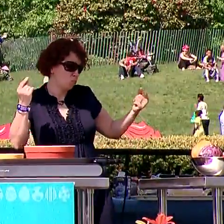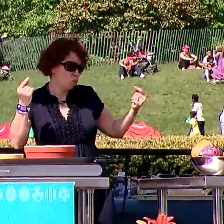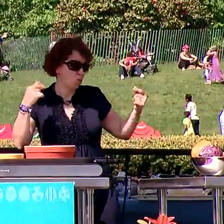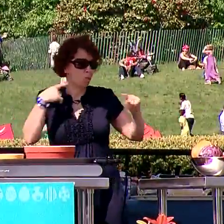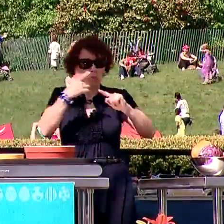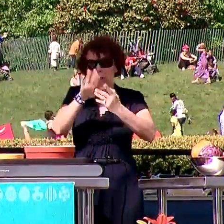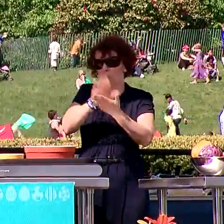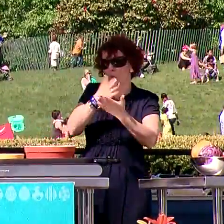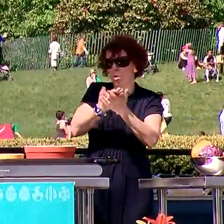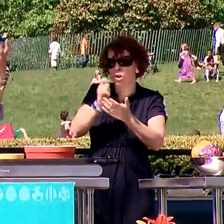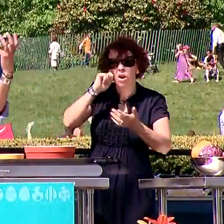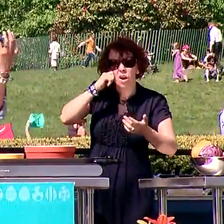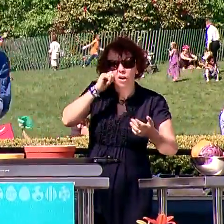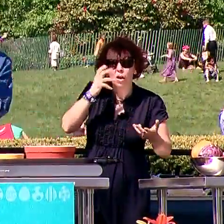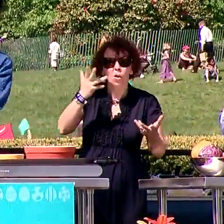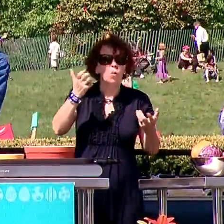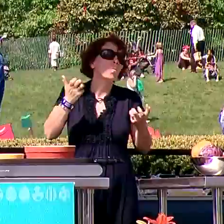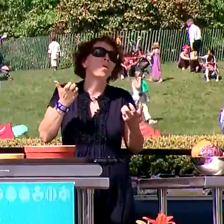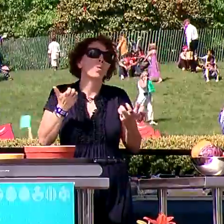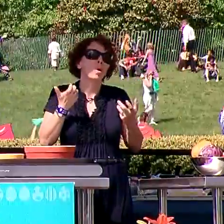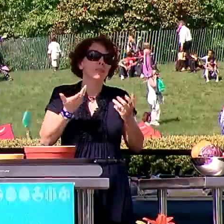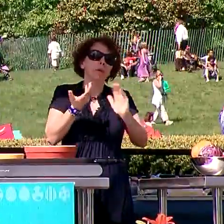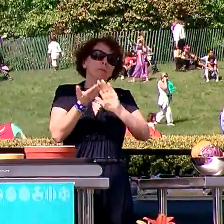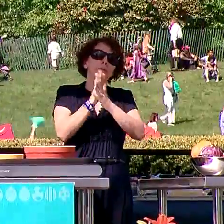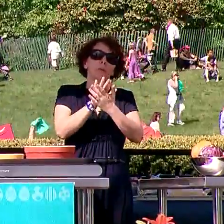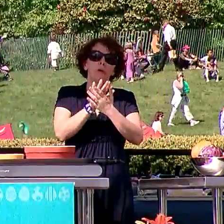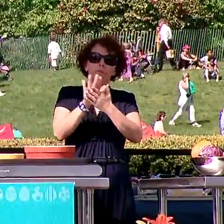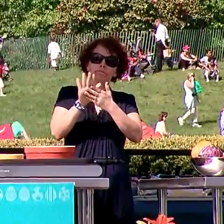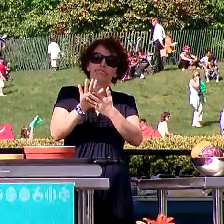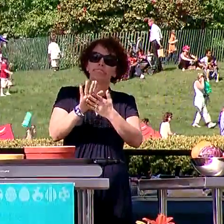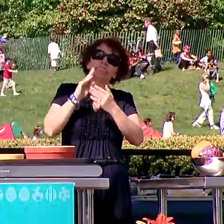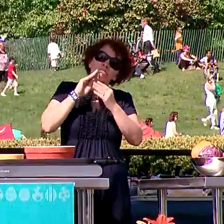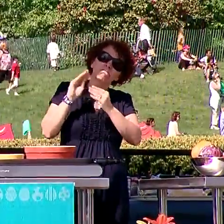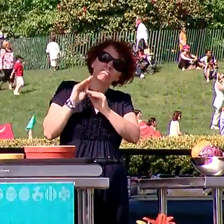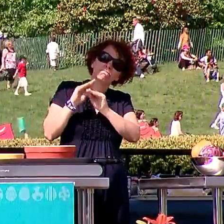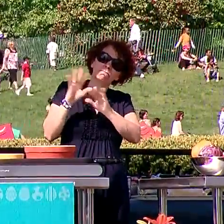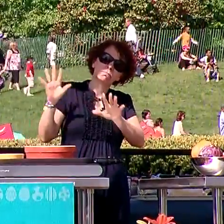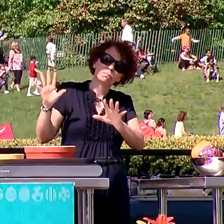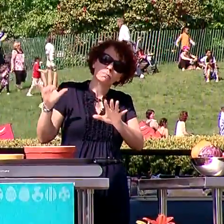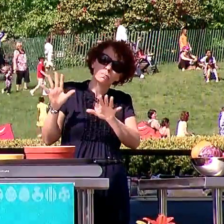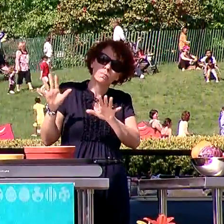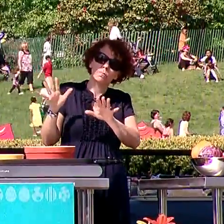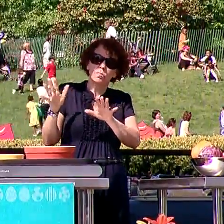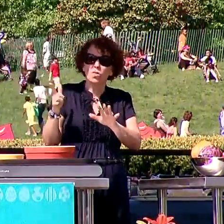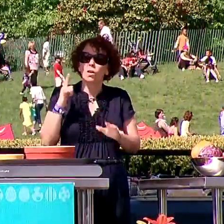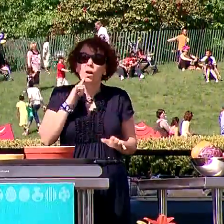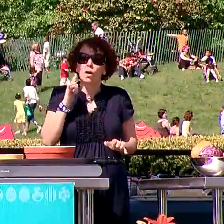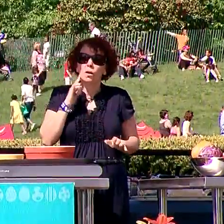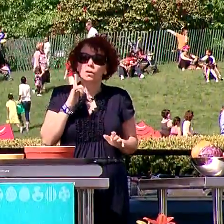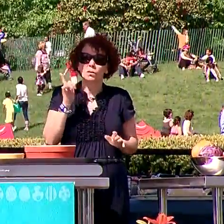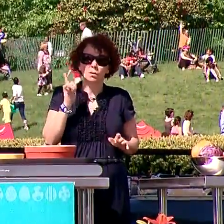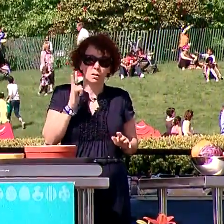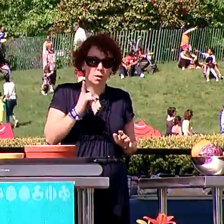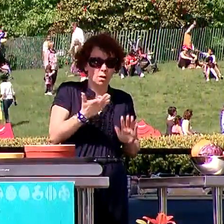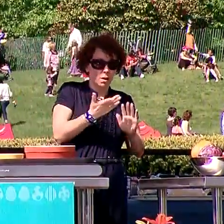onions, we want them to become translucent. So when you hear that, something goes from white to looking like